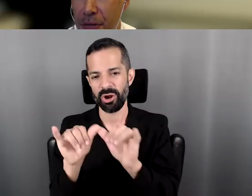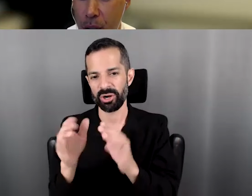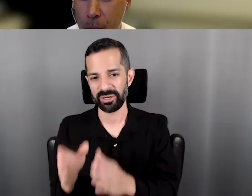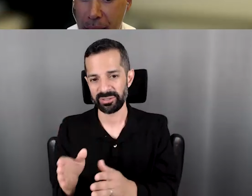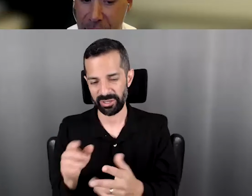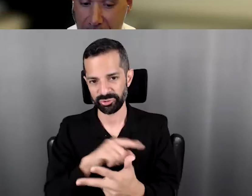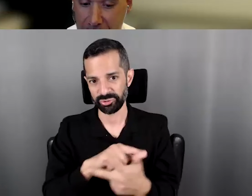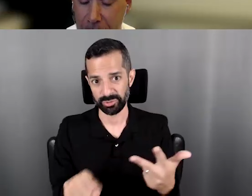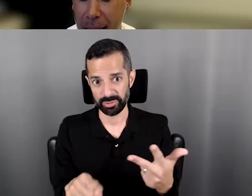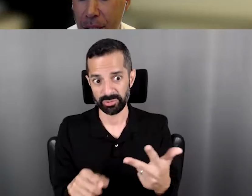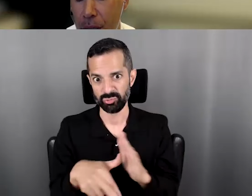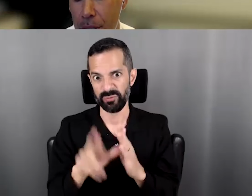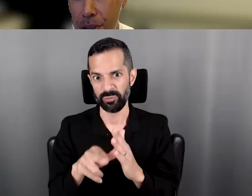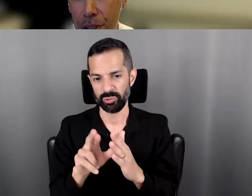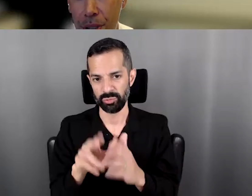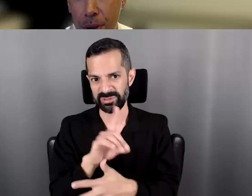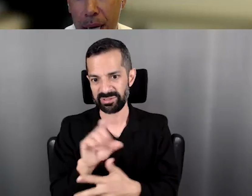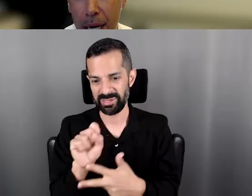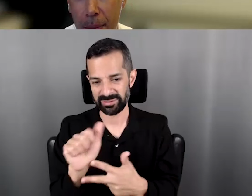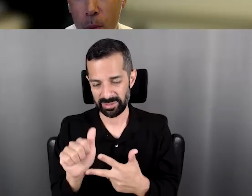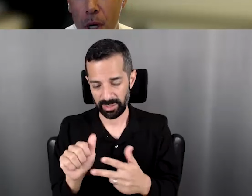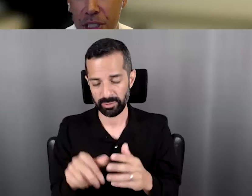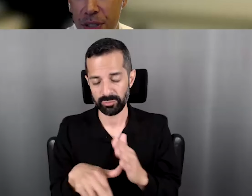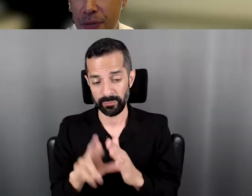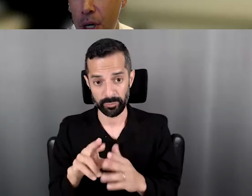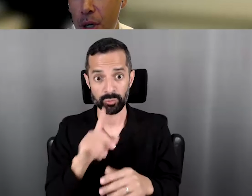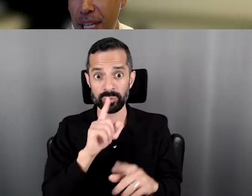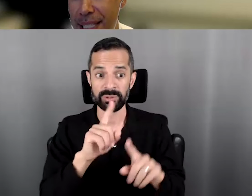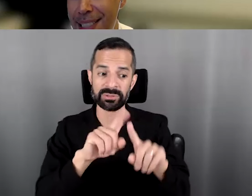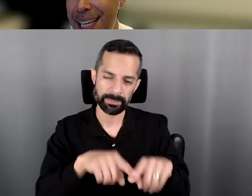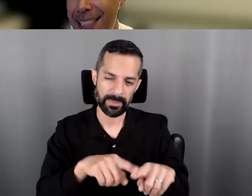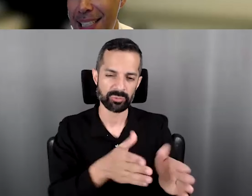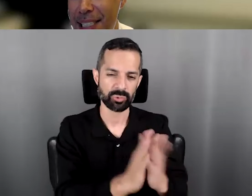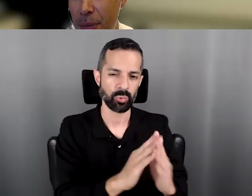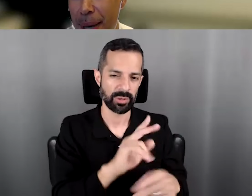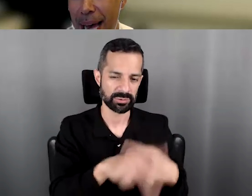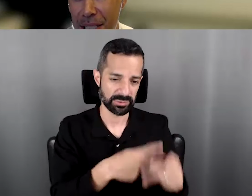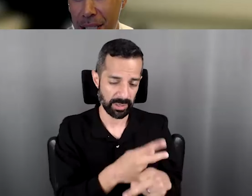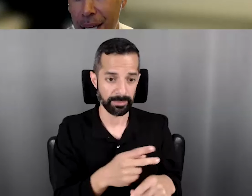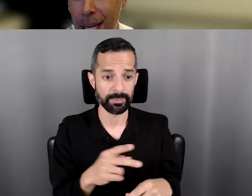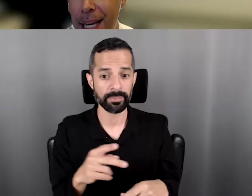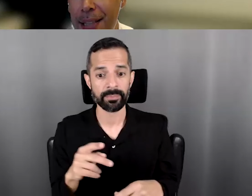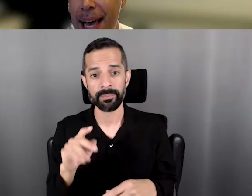on the request type and also, what's involved in the DSA’s capacity